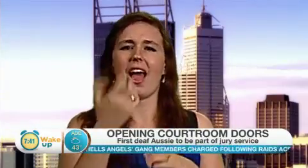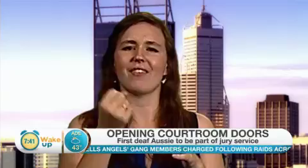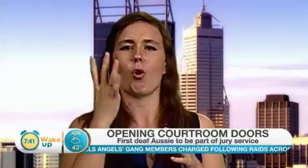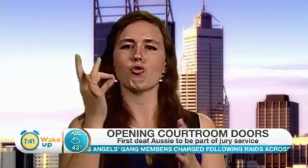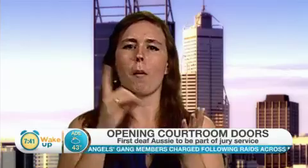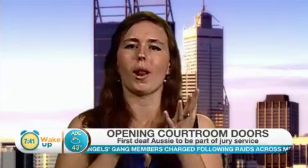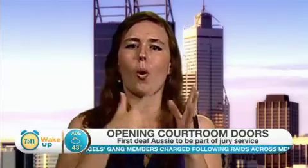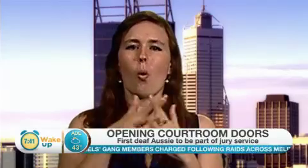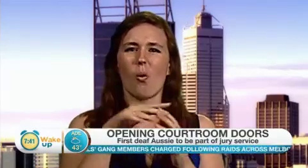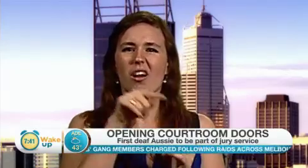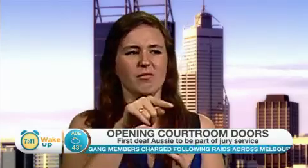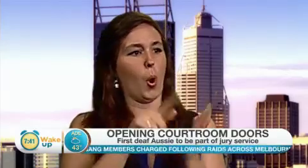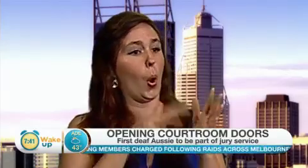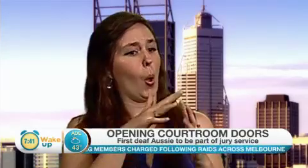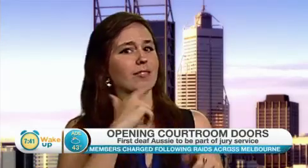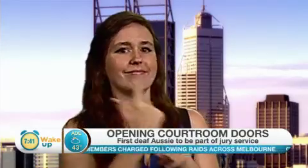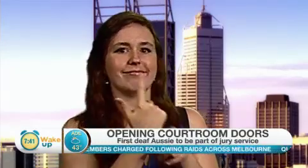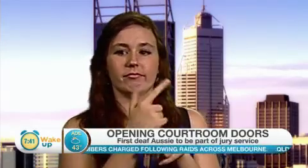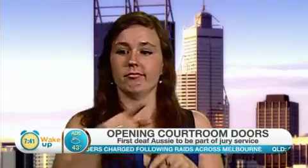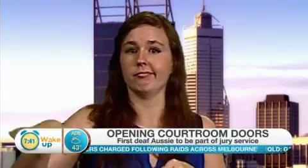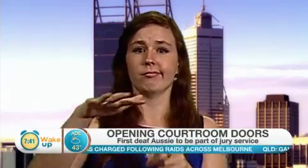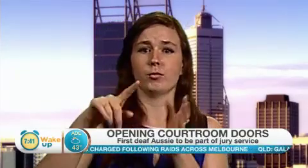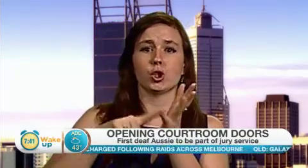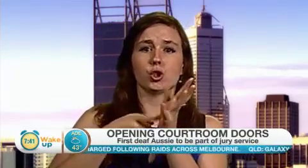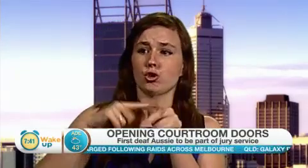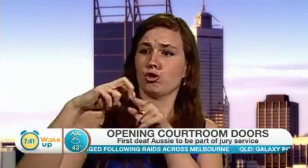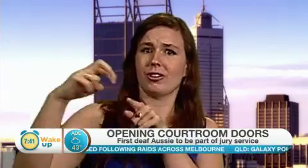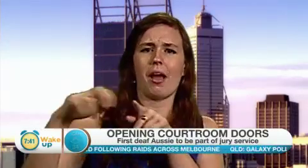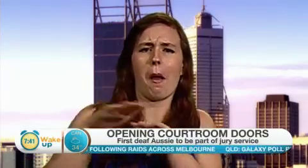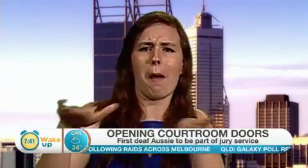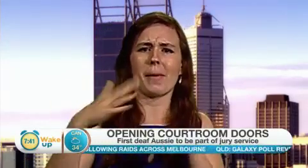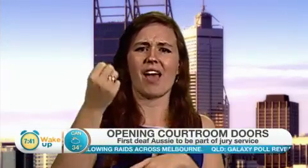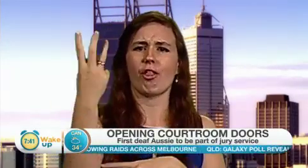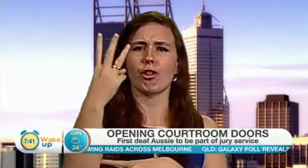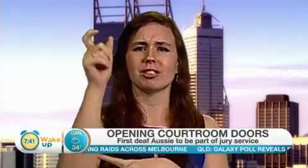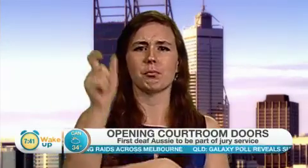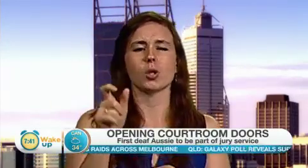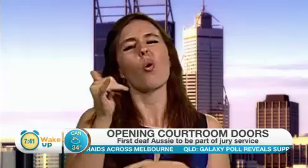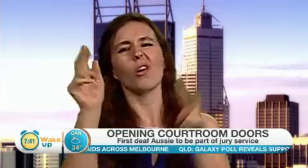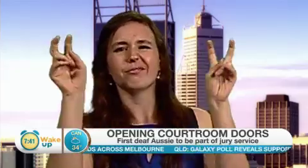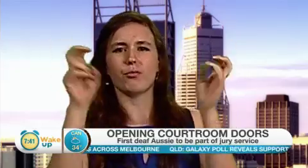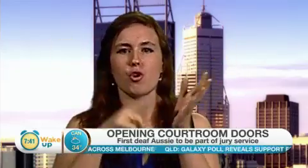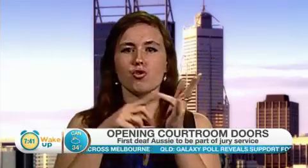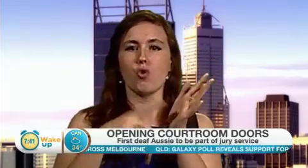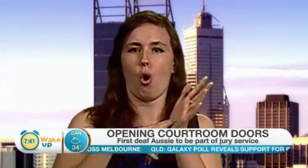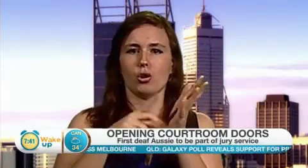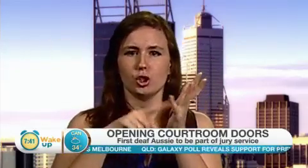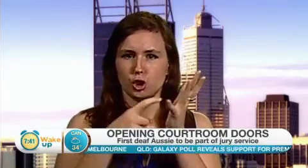courts there has been the common law and the common law has stated that you can't have a 13th person